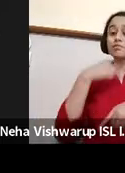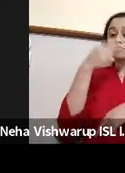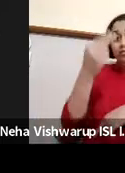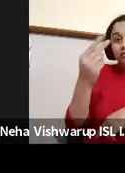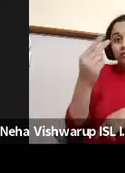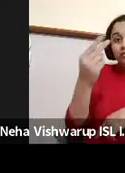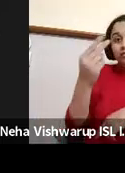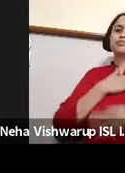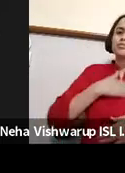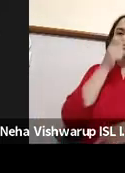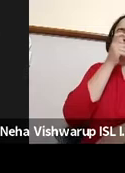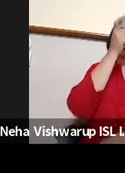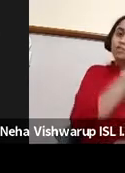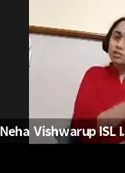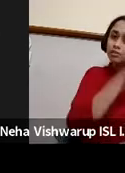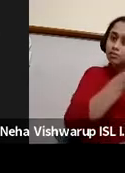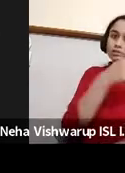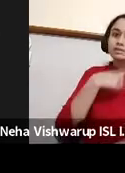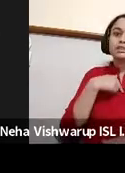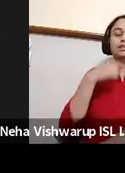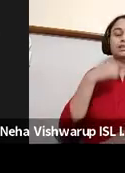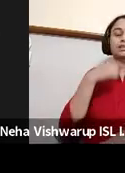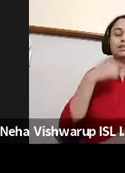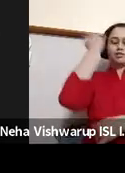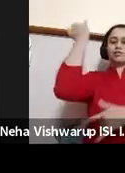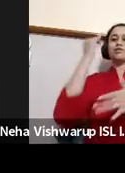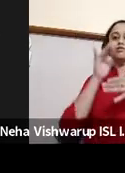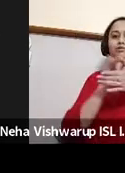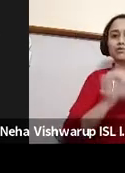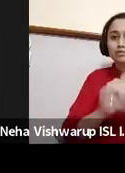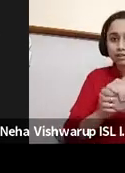whereas here it's really a celebration of the idea of friendship but people deciding to have